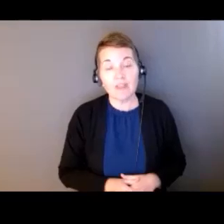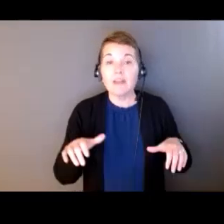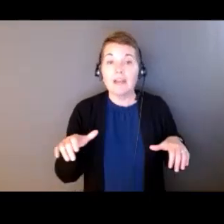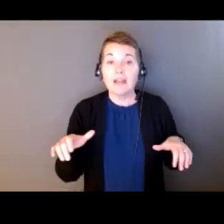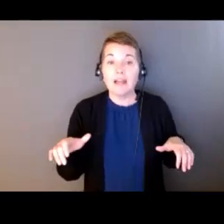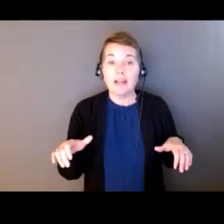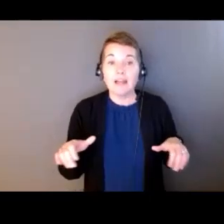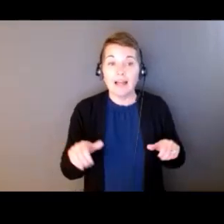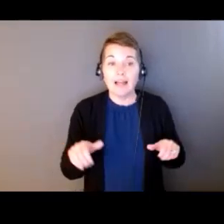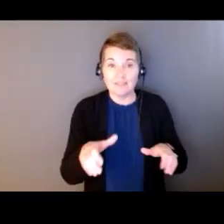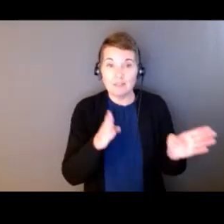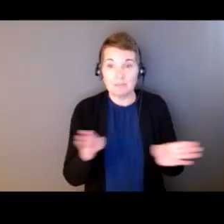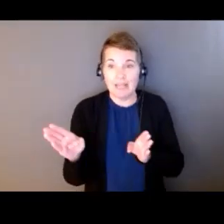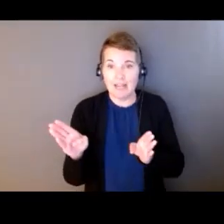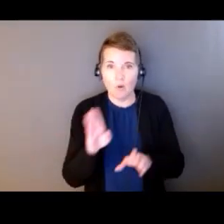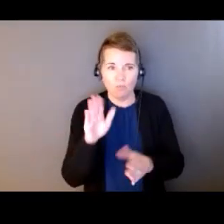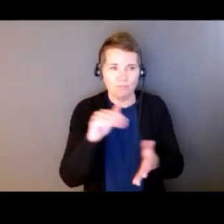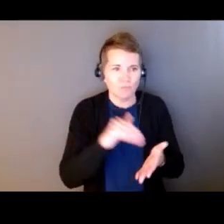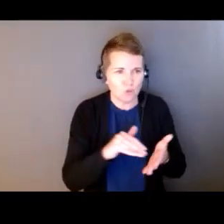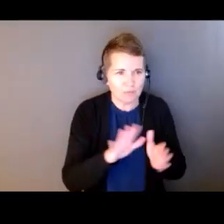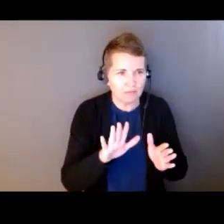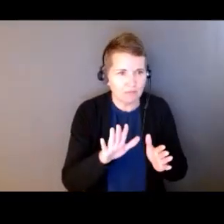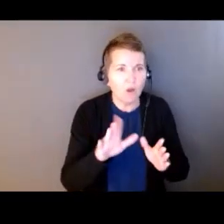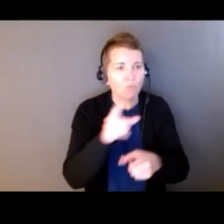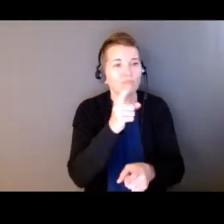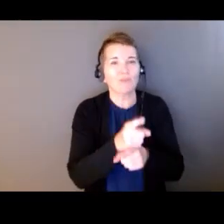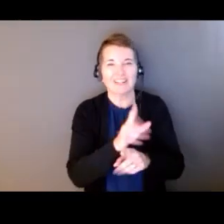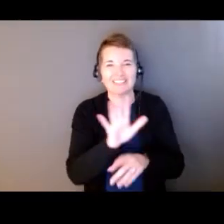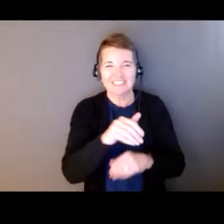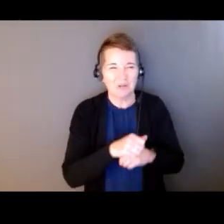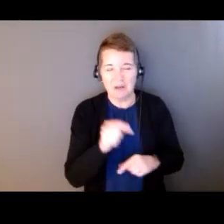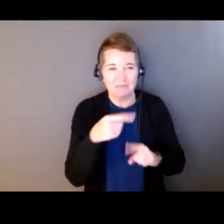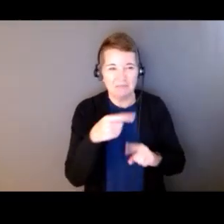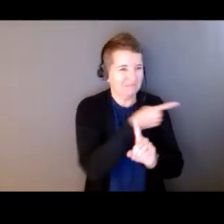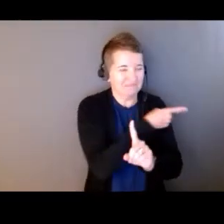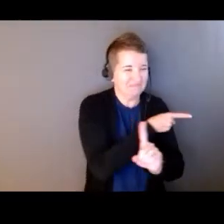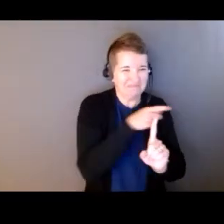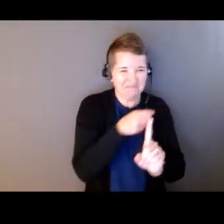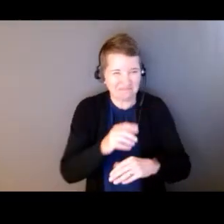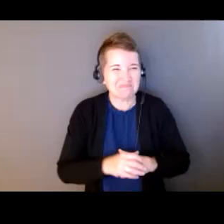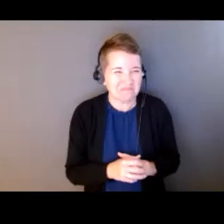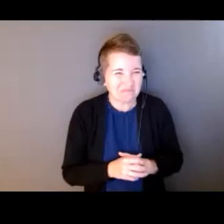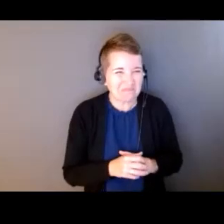From here, yeah, Activity Plan. So, they'll answer, essentially, you'll answer a series of questions